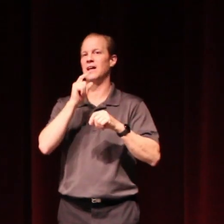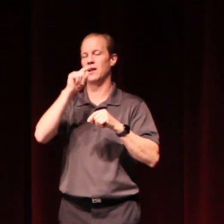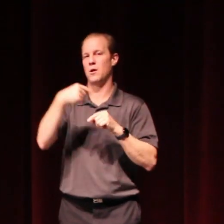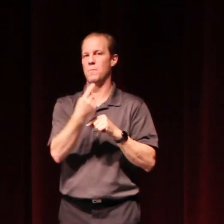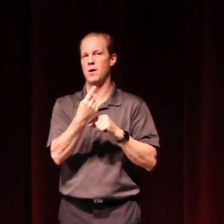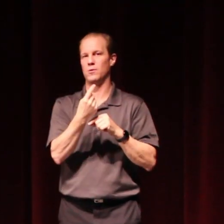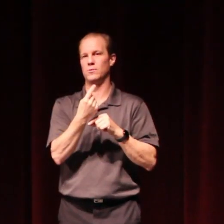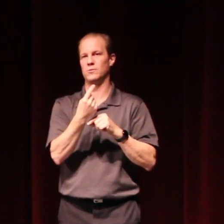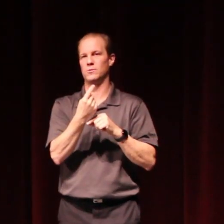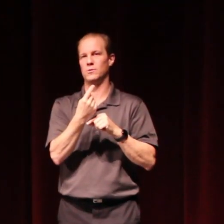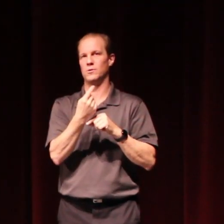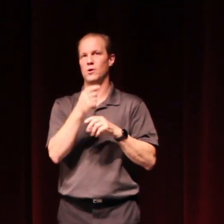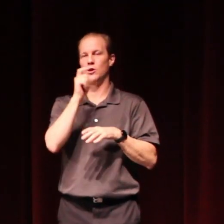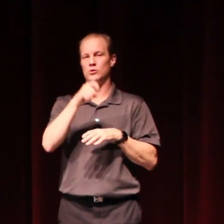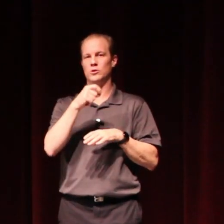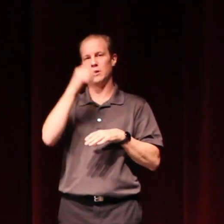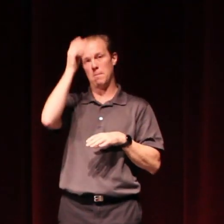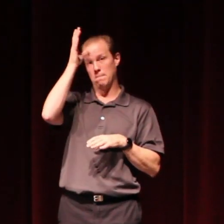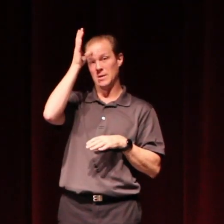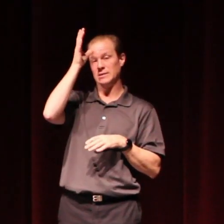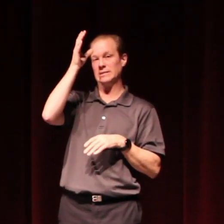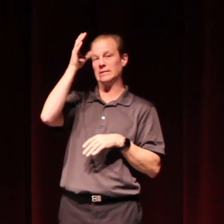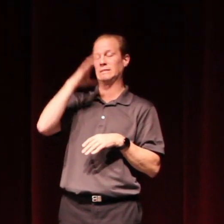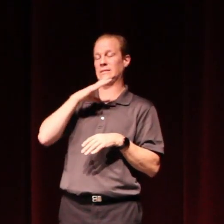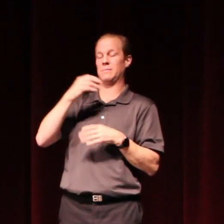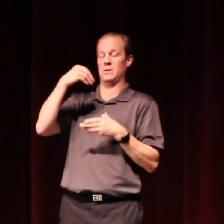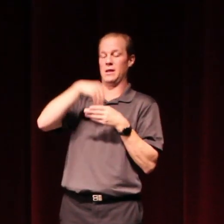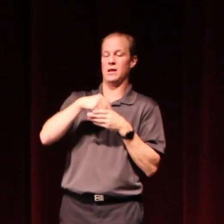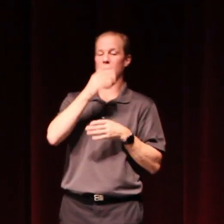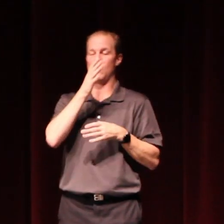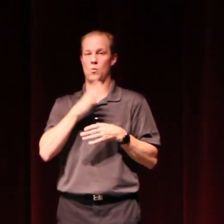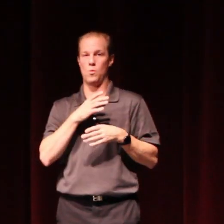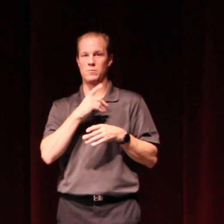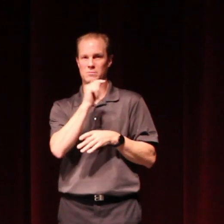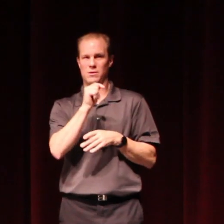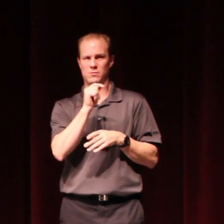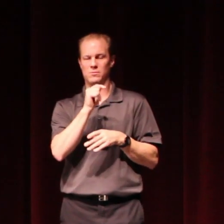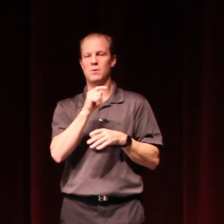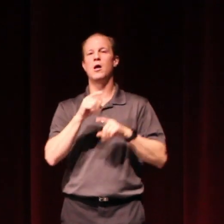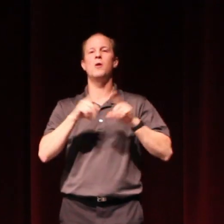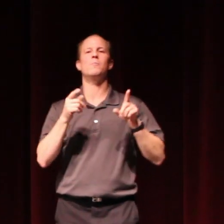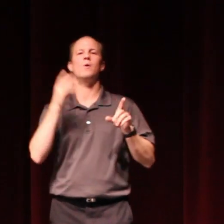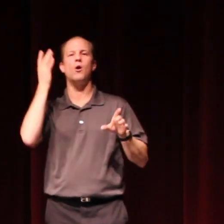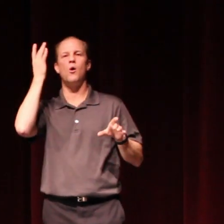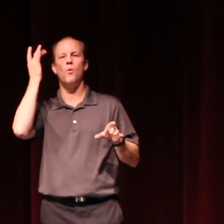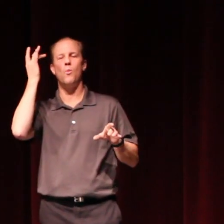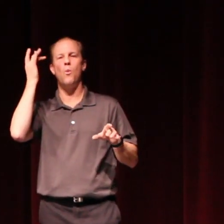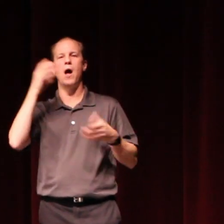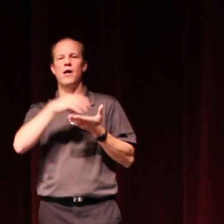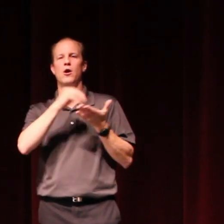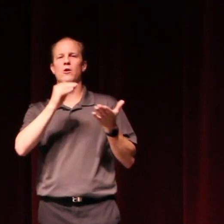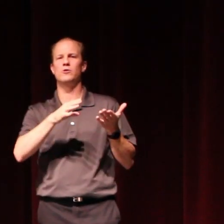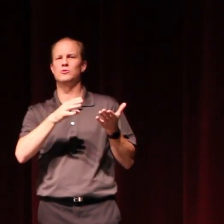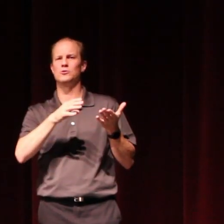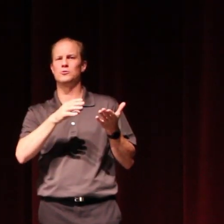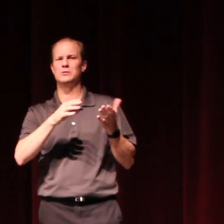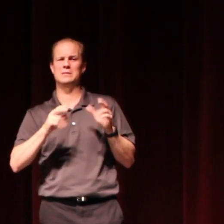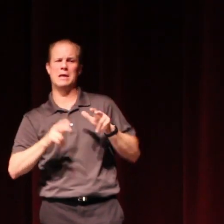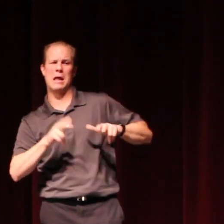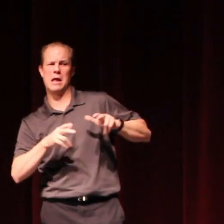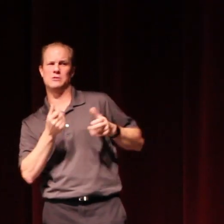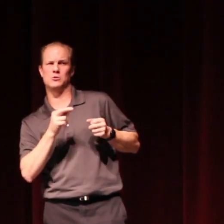men be in women's bathrooms, why are the students anxious or afraid to go into a bathroom that they